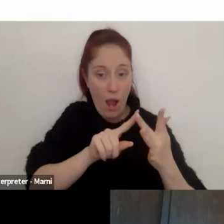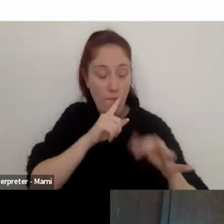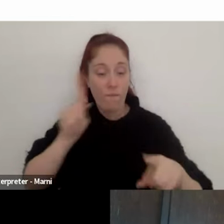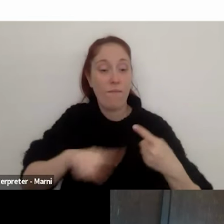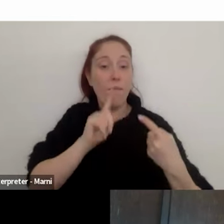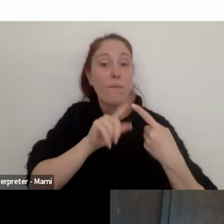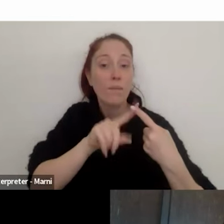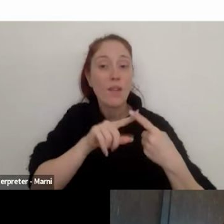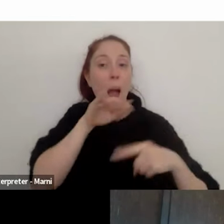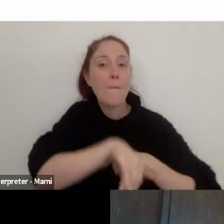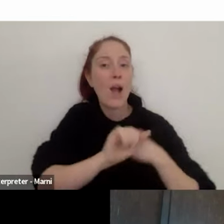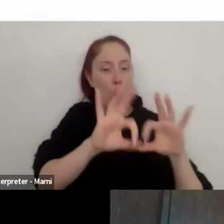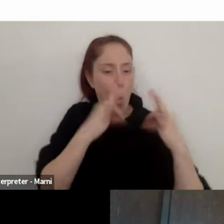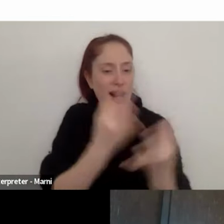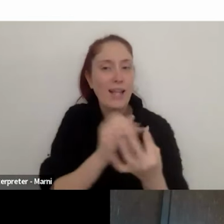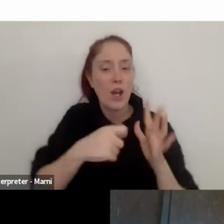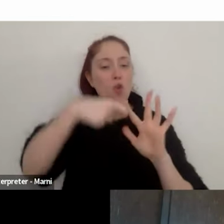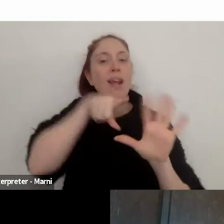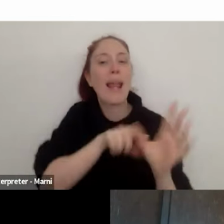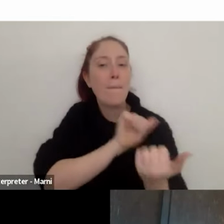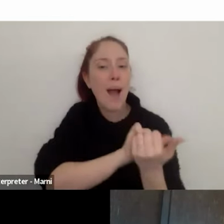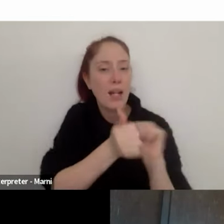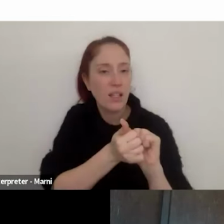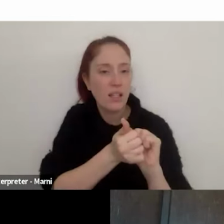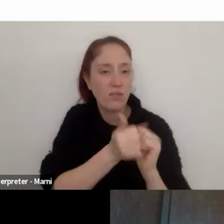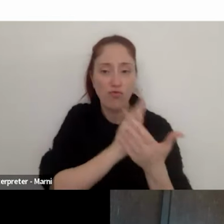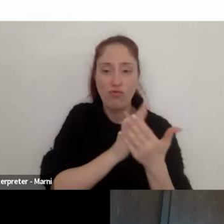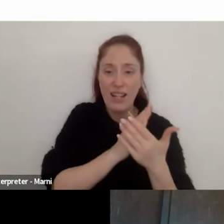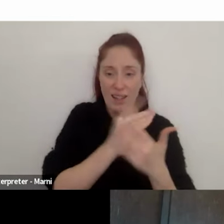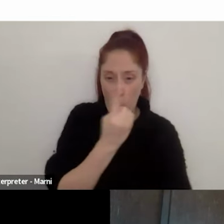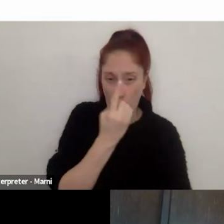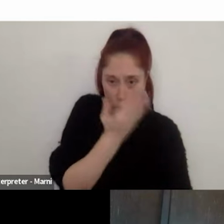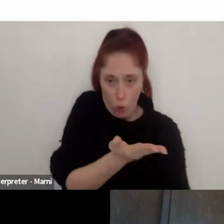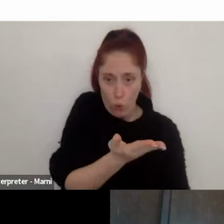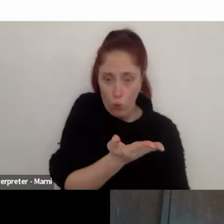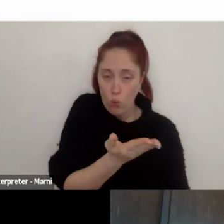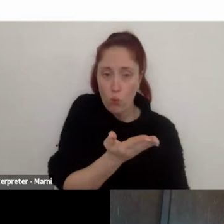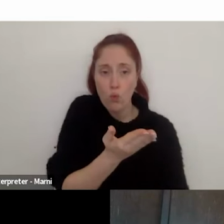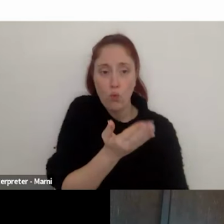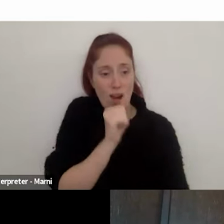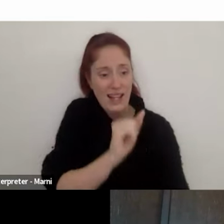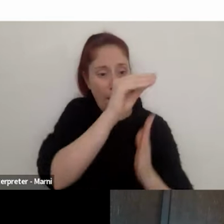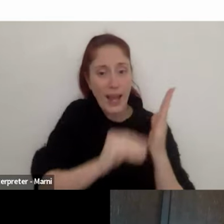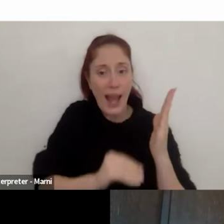key partners. Who are you? Is this led by your organisation? Are you applying on behalf of a